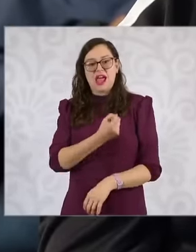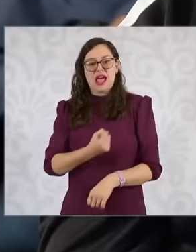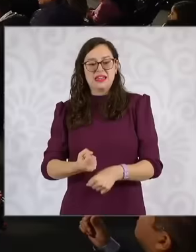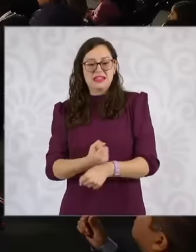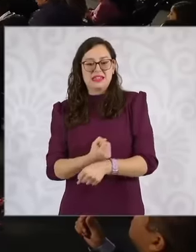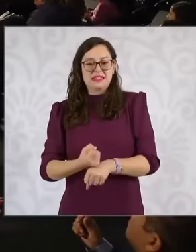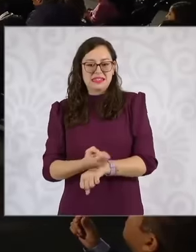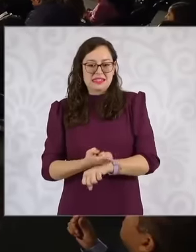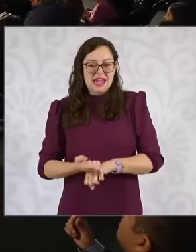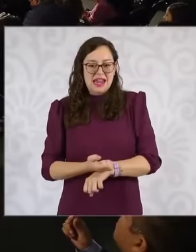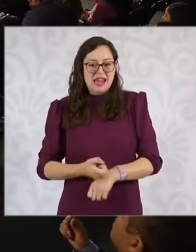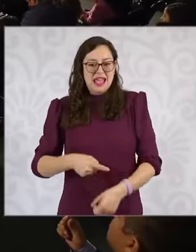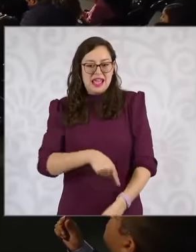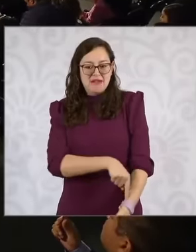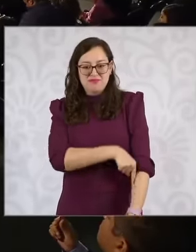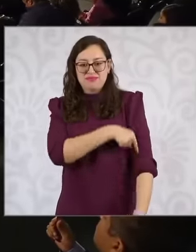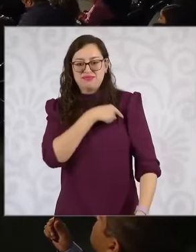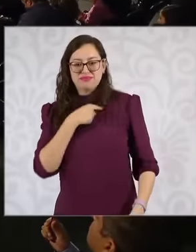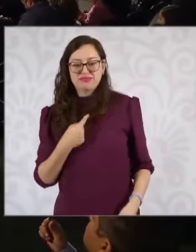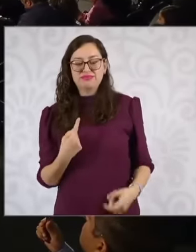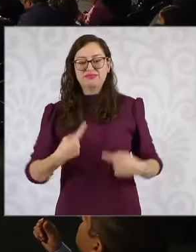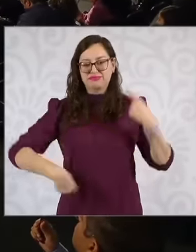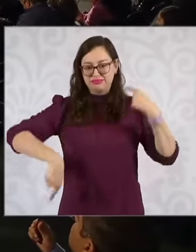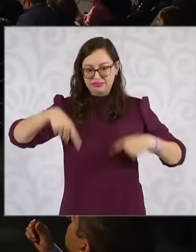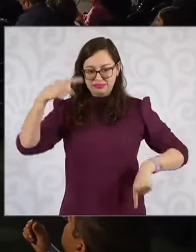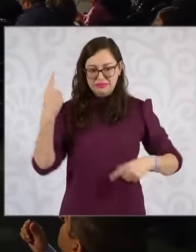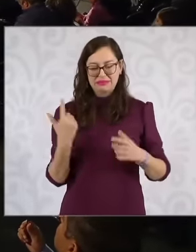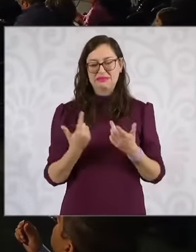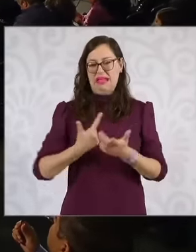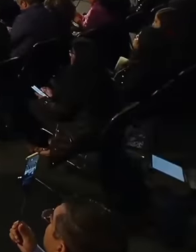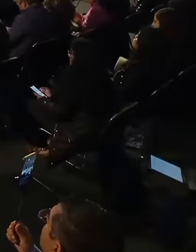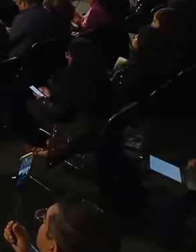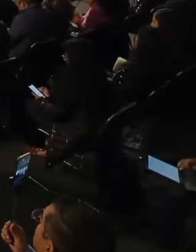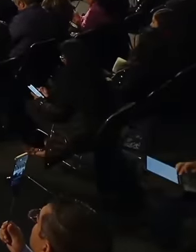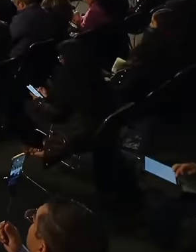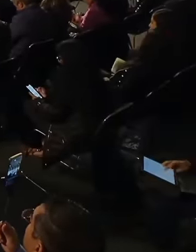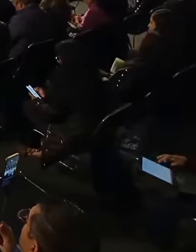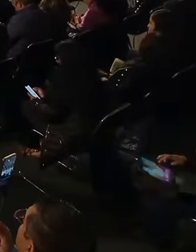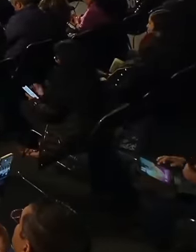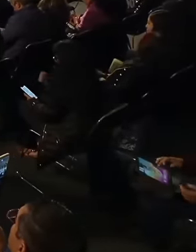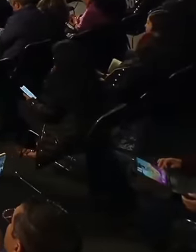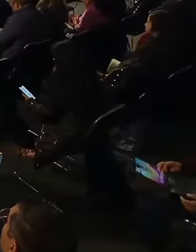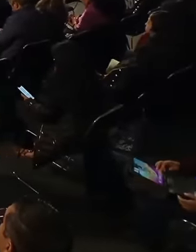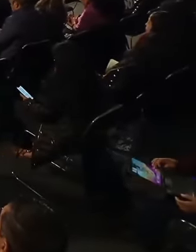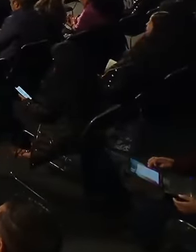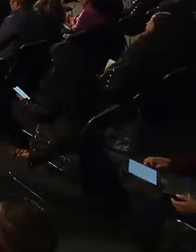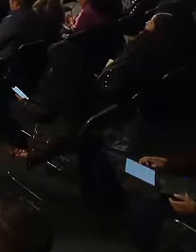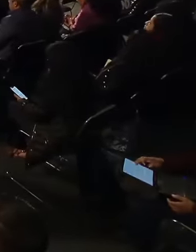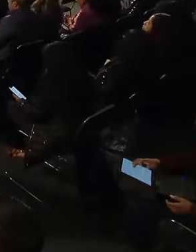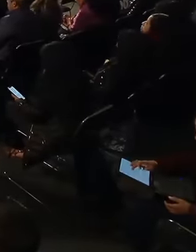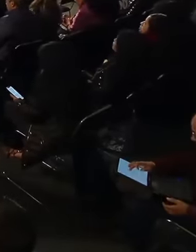hypercholesterolemia and this generates heart attacks that would be my first question thank you Yes